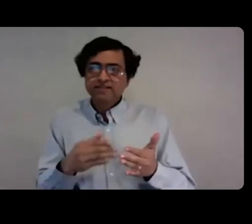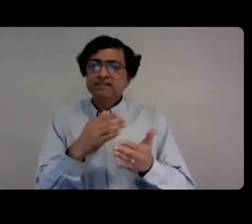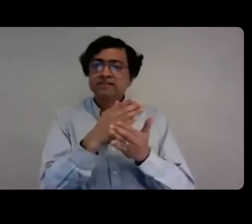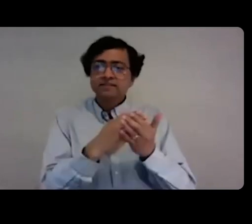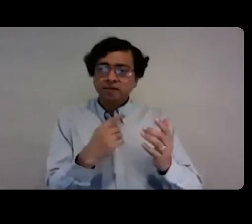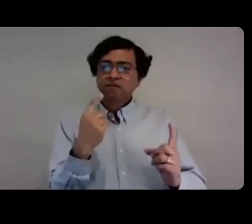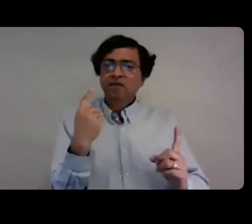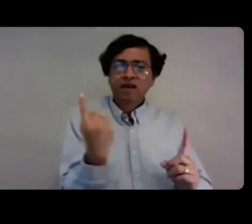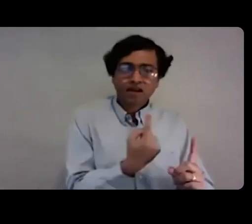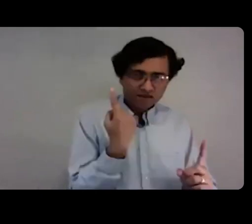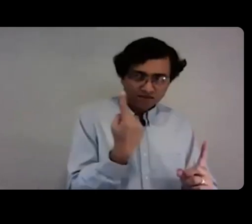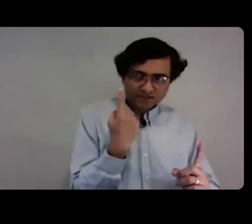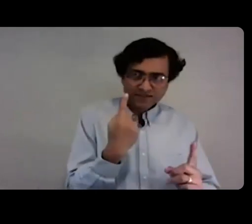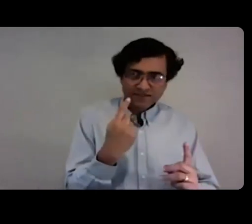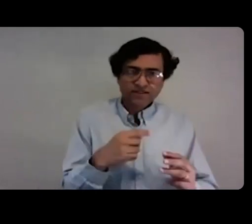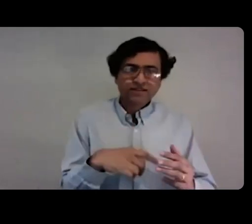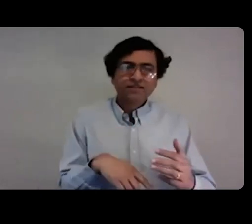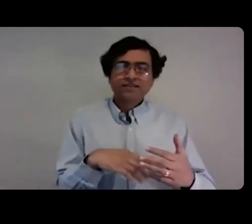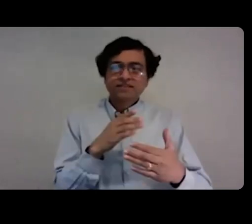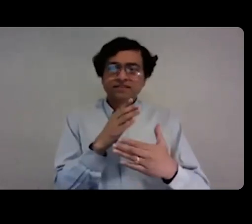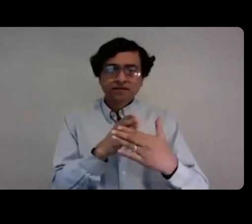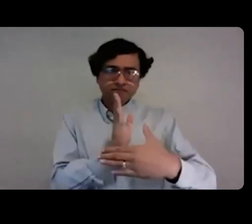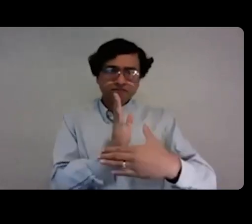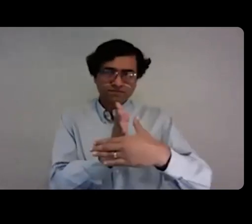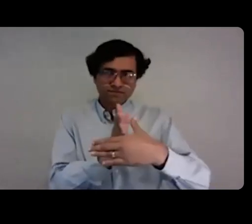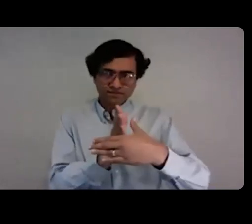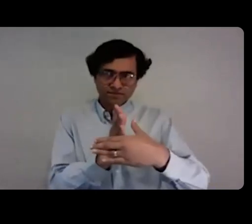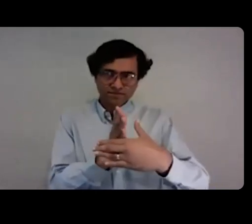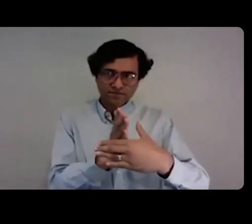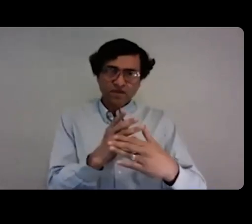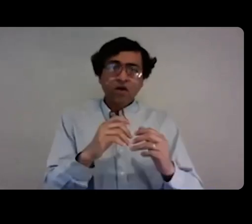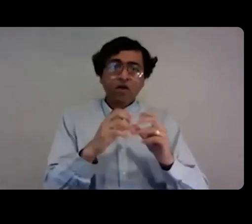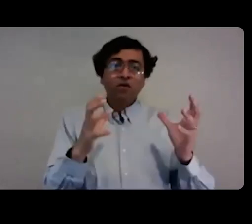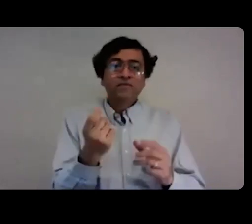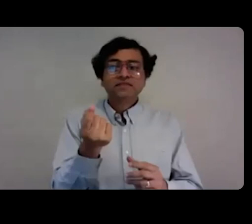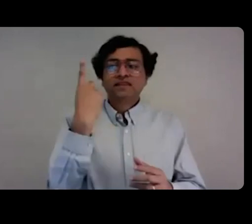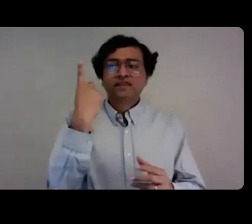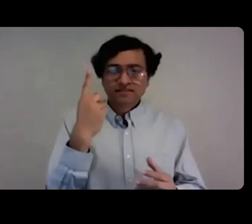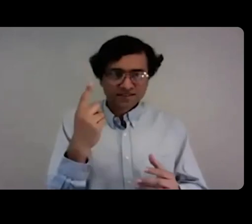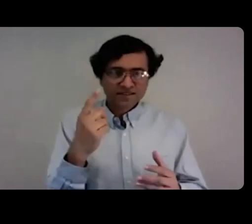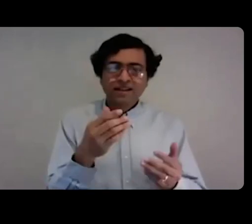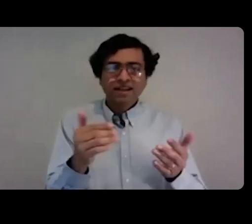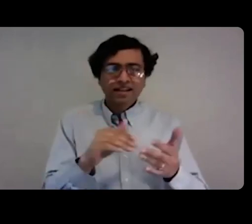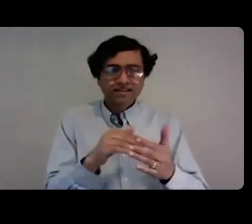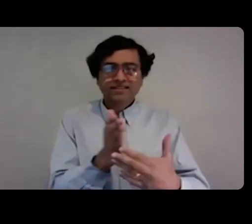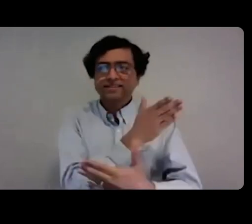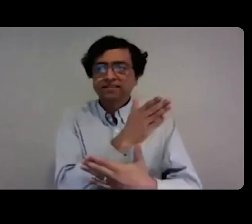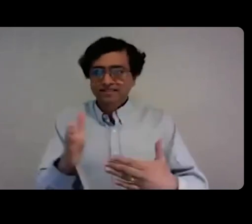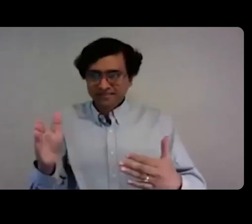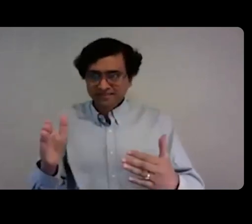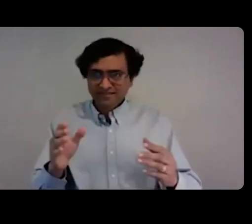Some individuals never use speech, some do all the time, and some